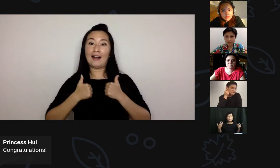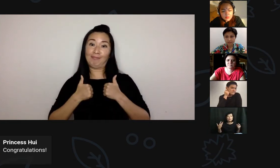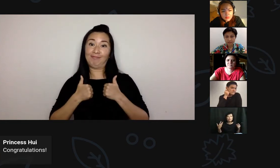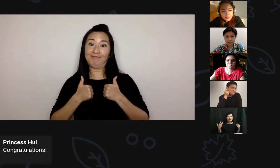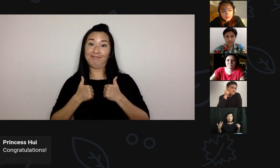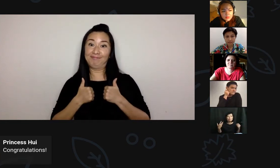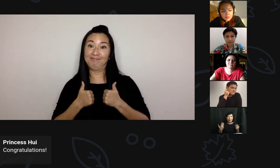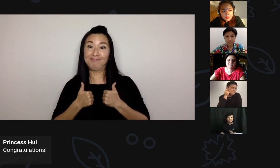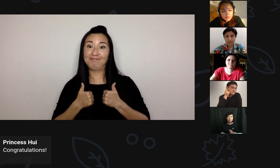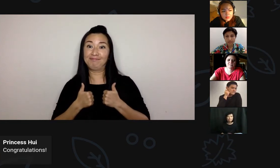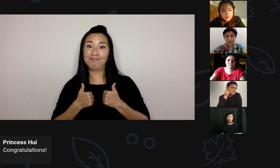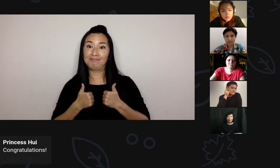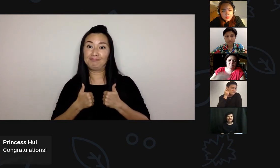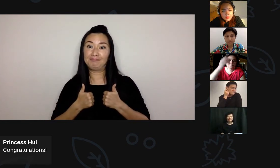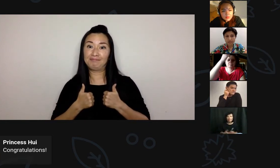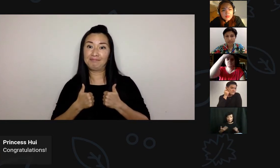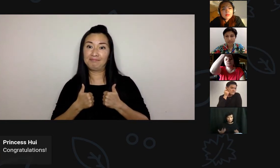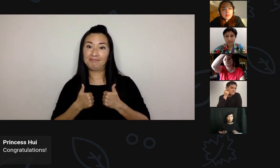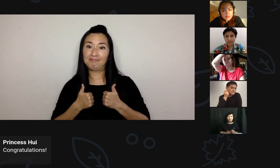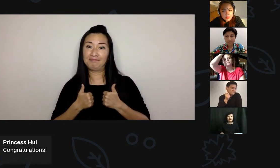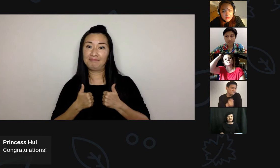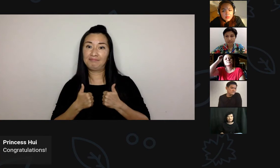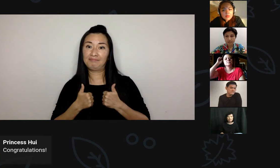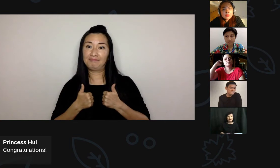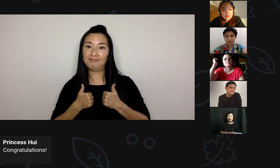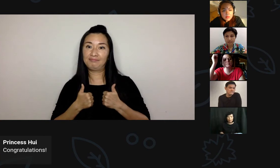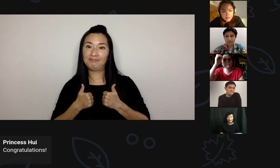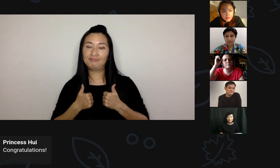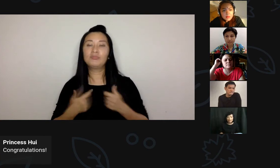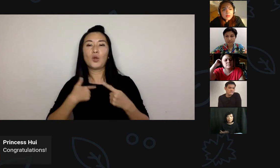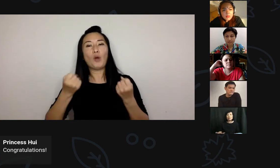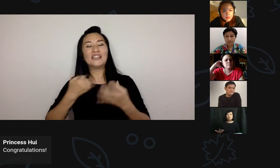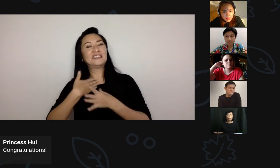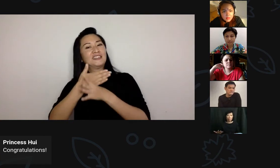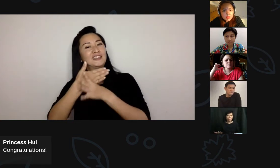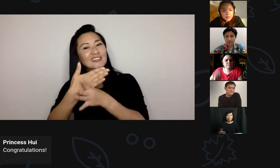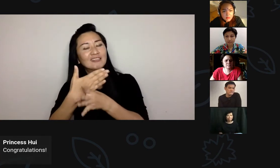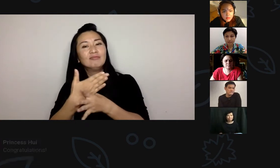is being impacted by COVID in our lives at this moment.